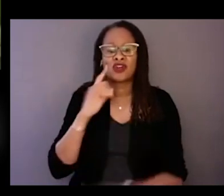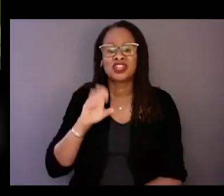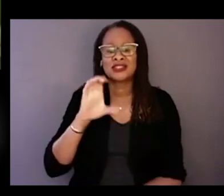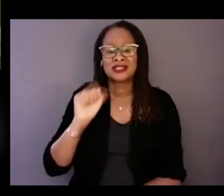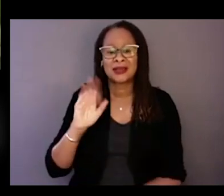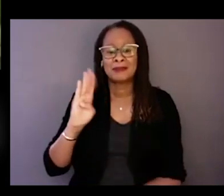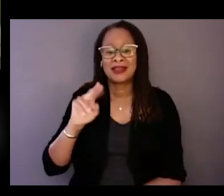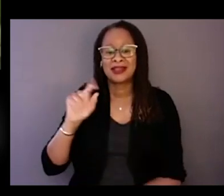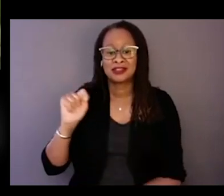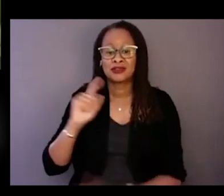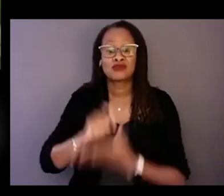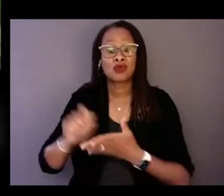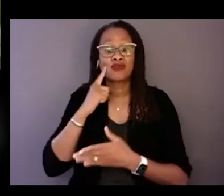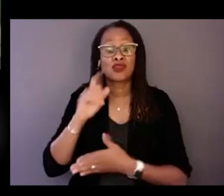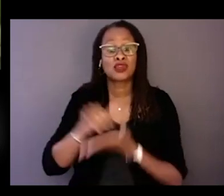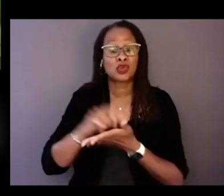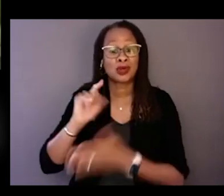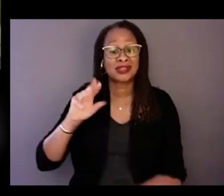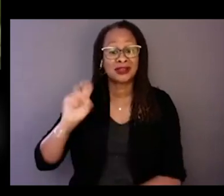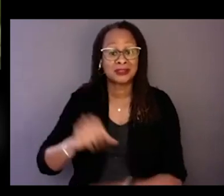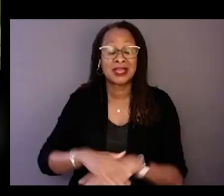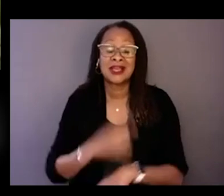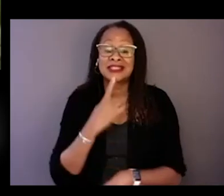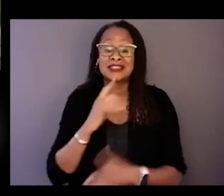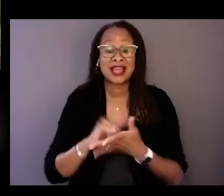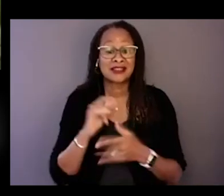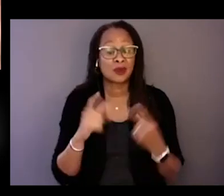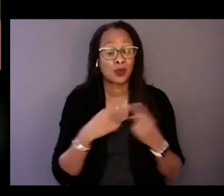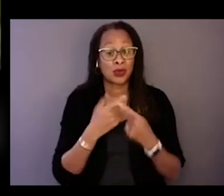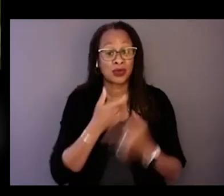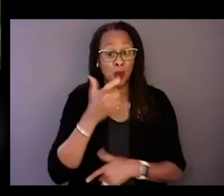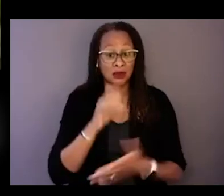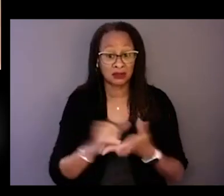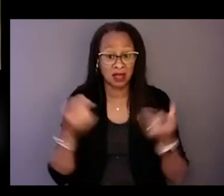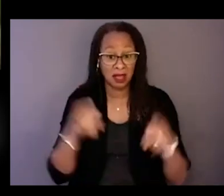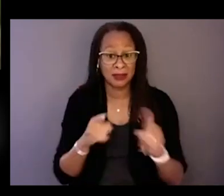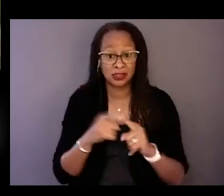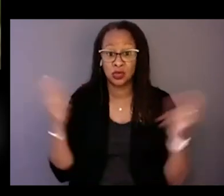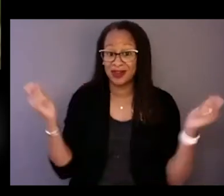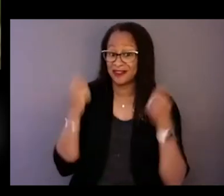And she said something to the extent of when you watch that happen to a celebrity person